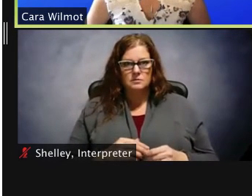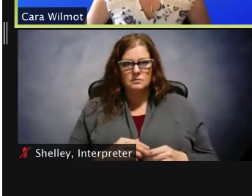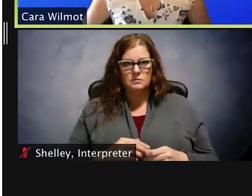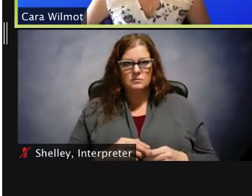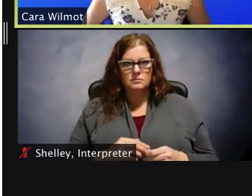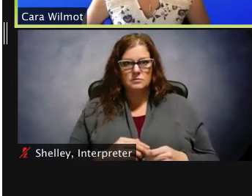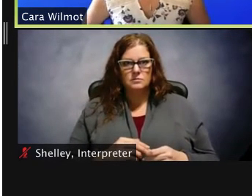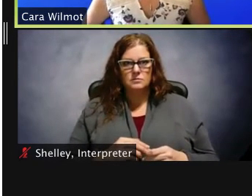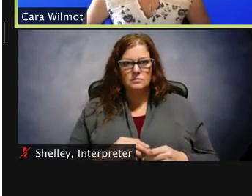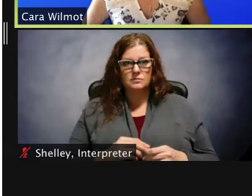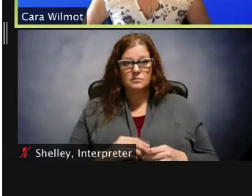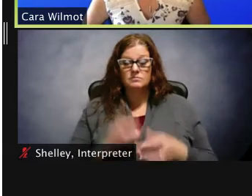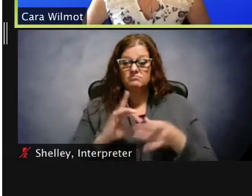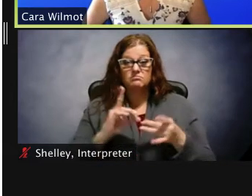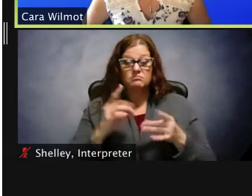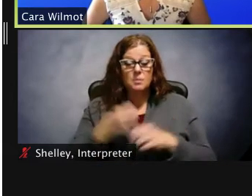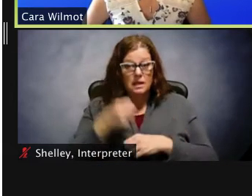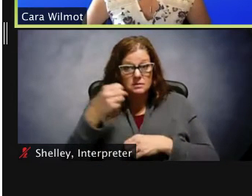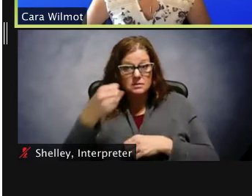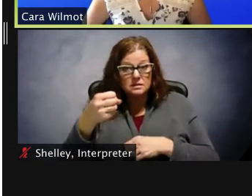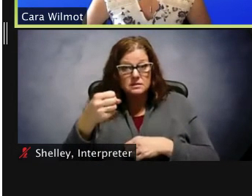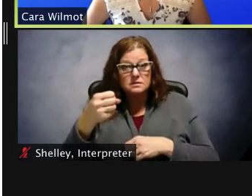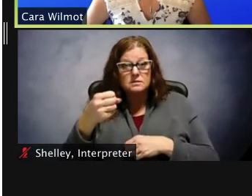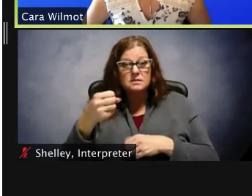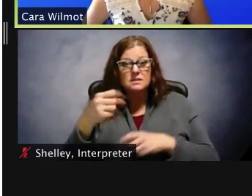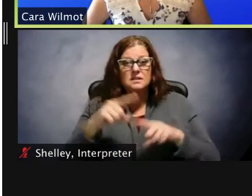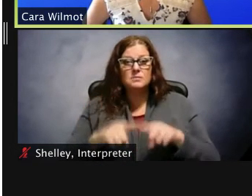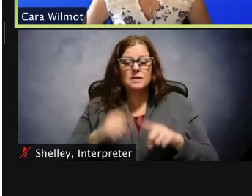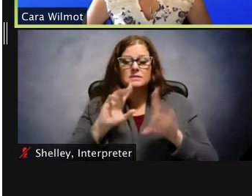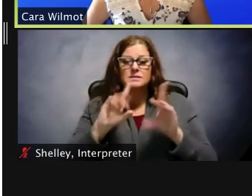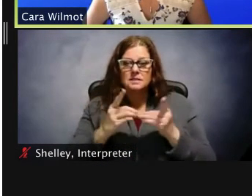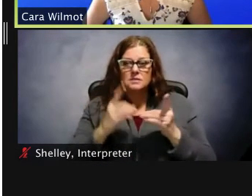Statements of placement dependent on district or staff availability